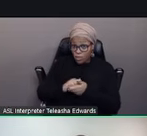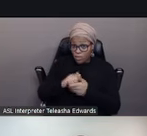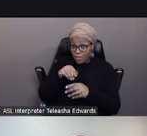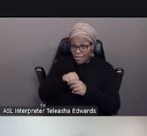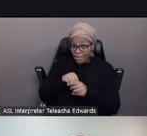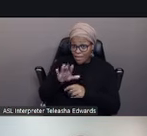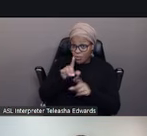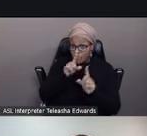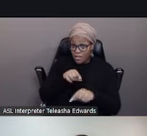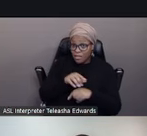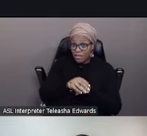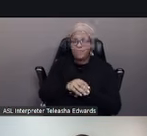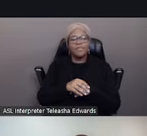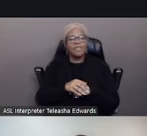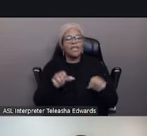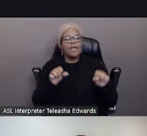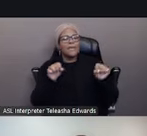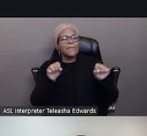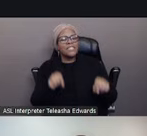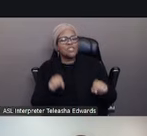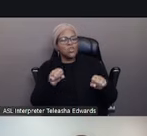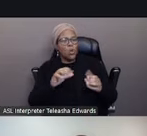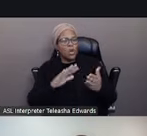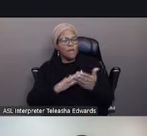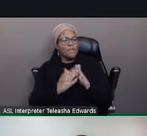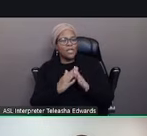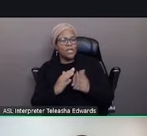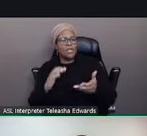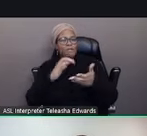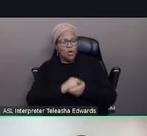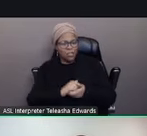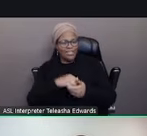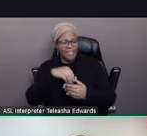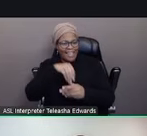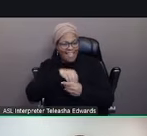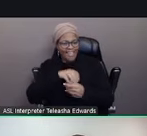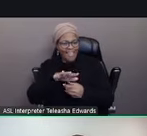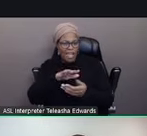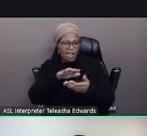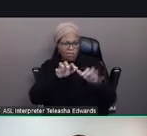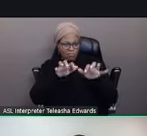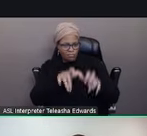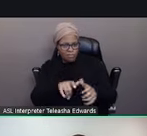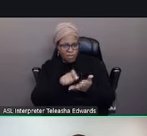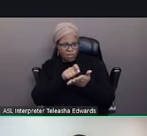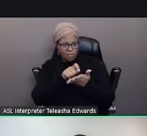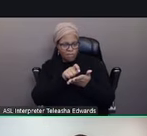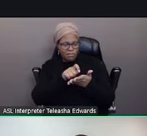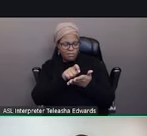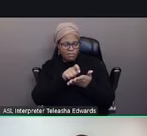potential community partners in their response. Um, we will that will be defined in the RFA and